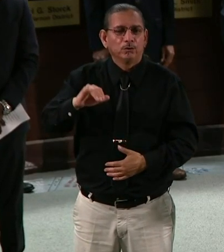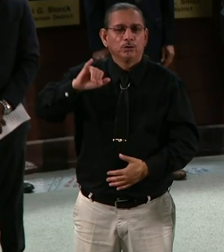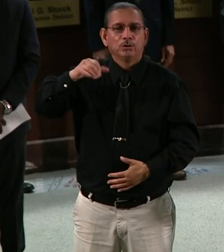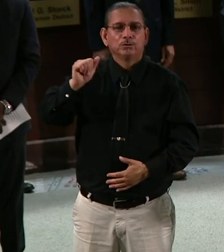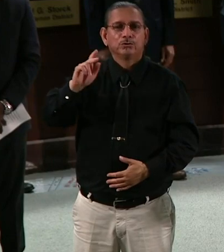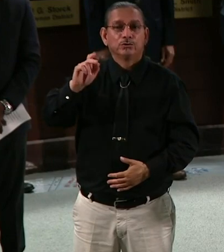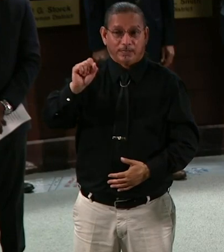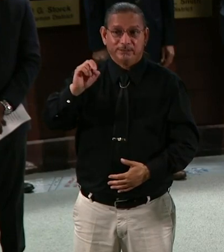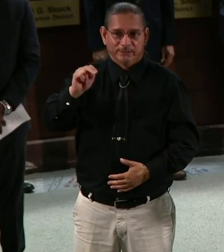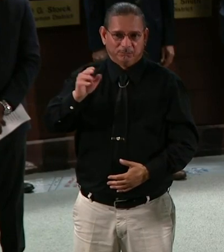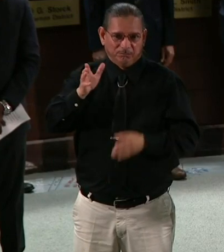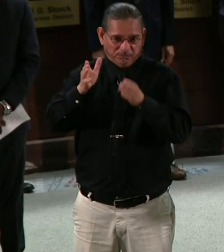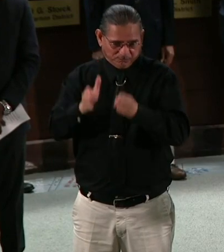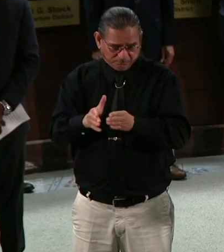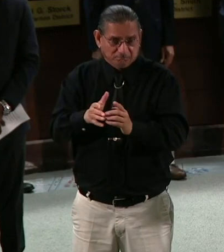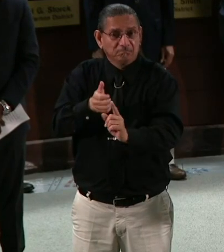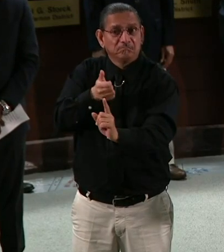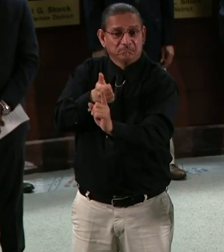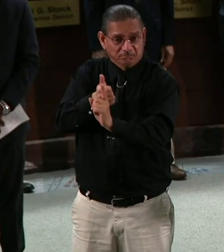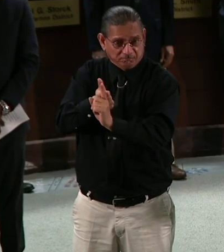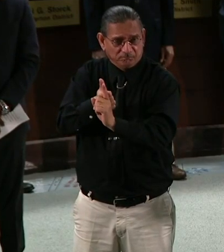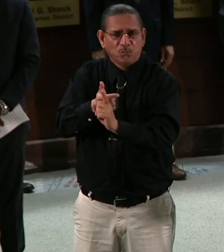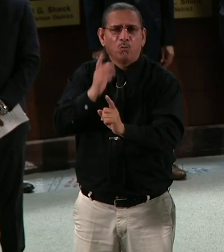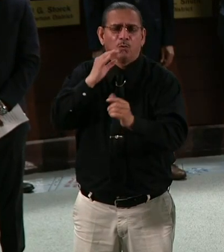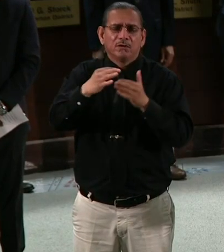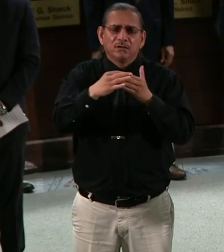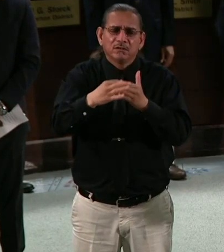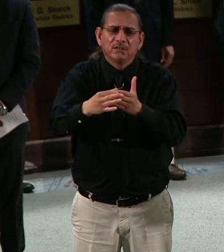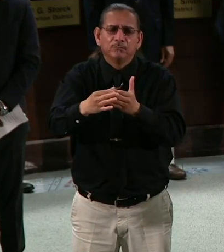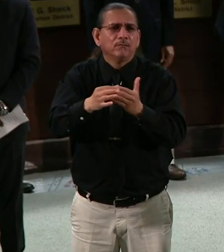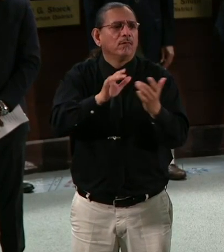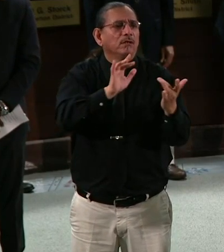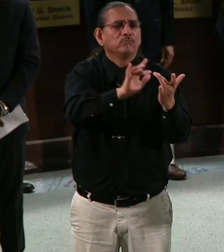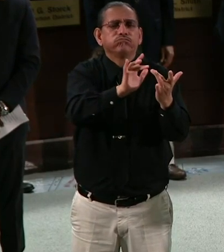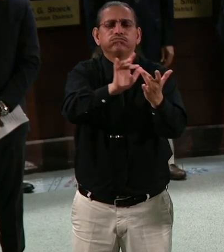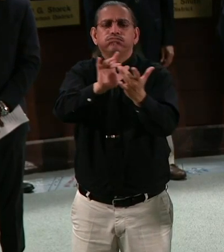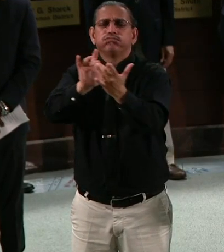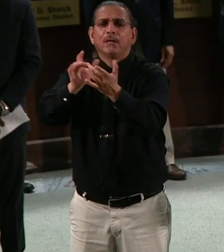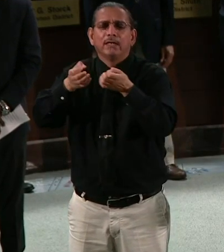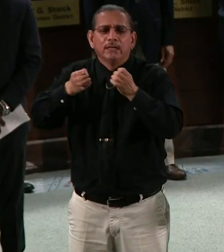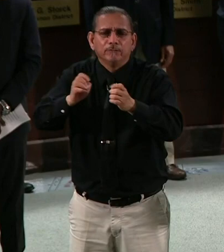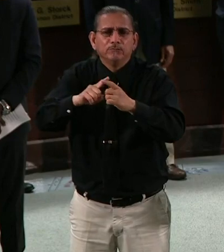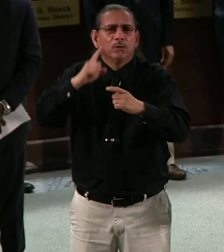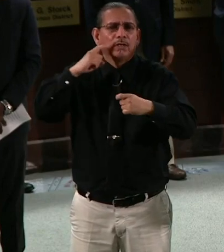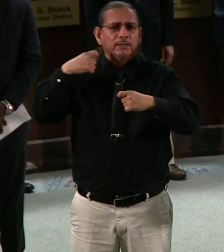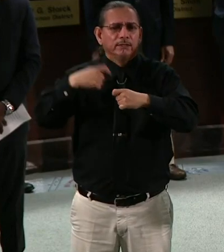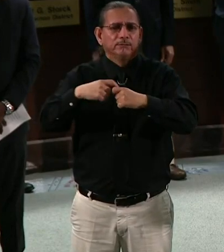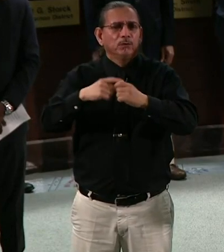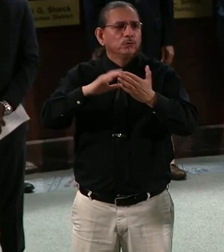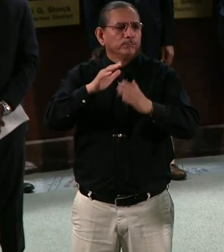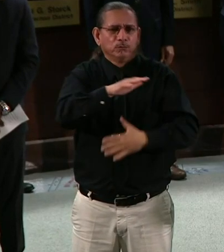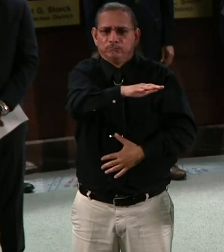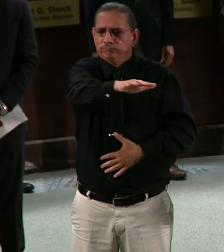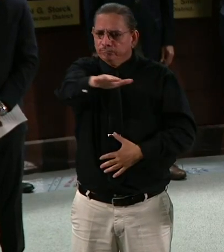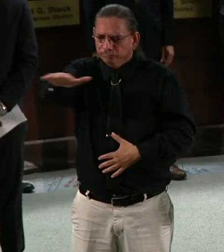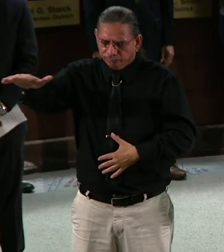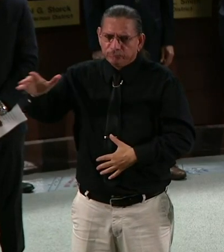CARE IN UNDER RESOURCE POPULATIONS TO LEAVE THE OUT REACH EFFORTS FOR THE LATINO